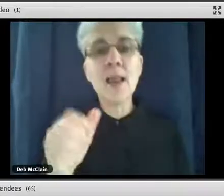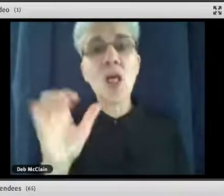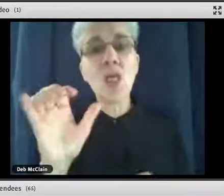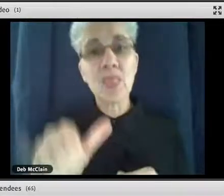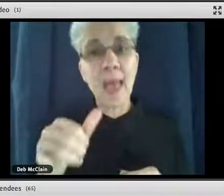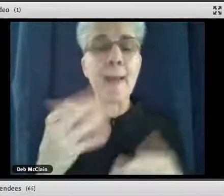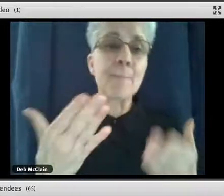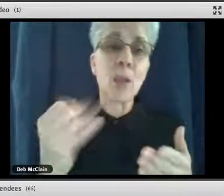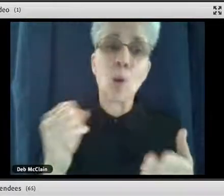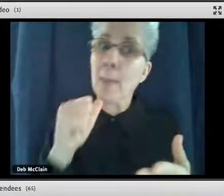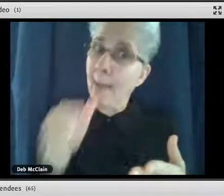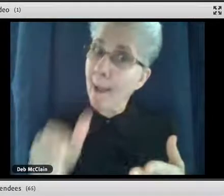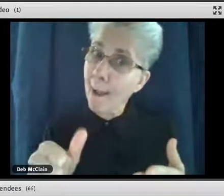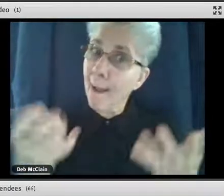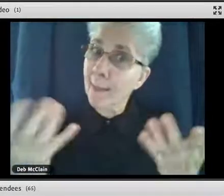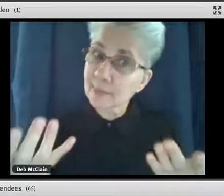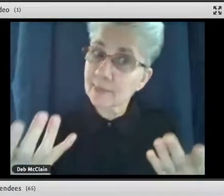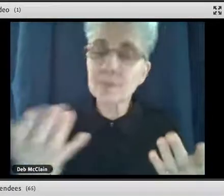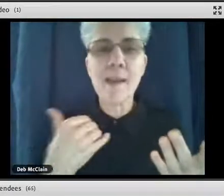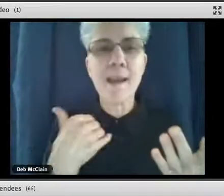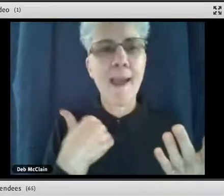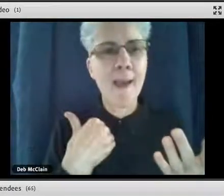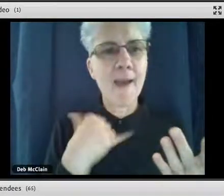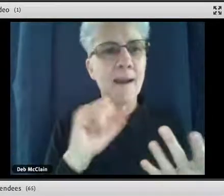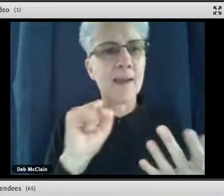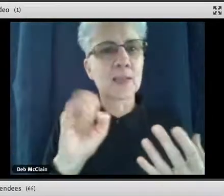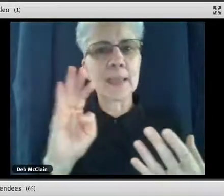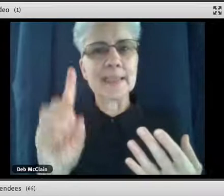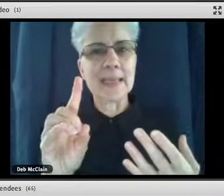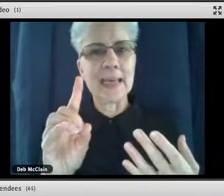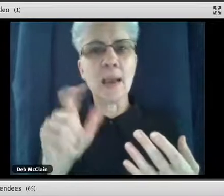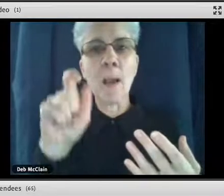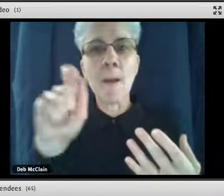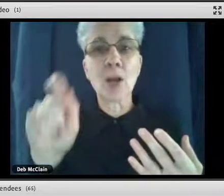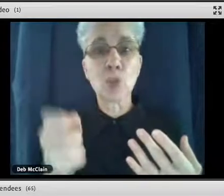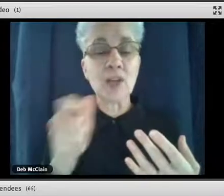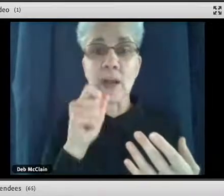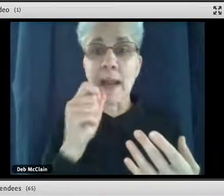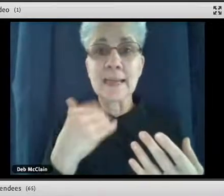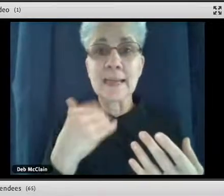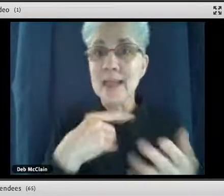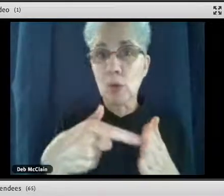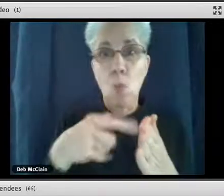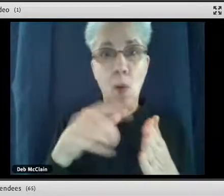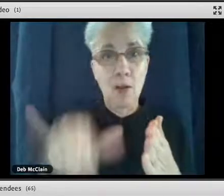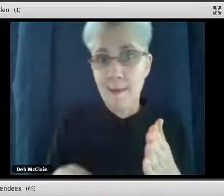We use IDA, which may or may not have ISBD punctuation in it, right?